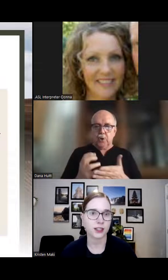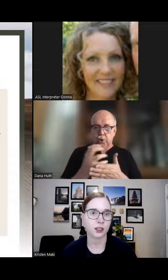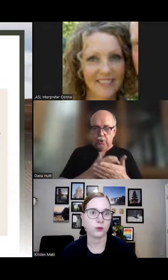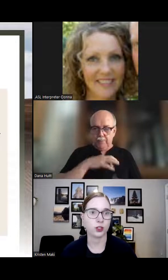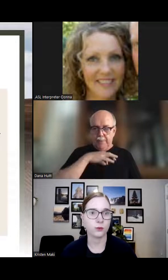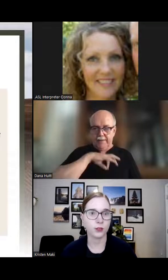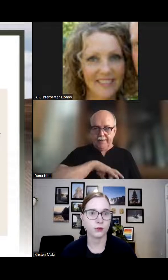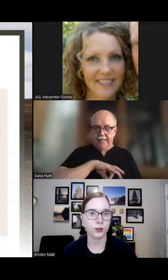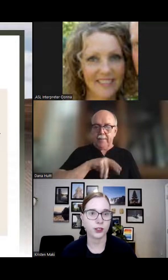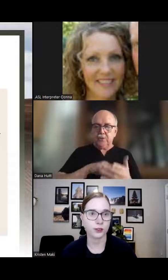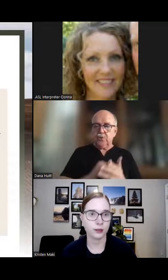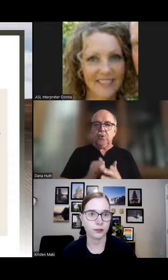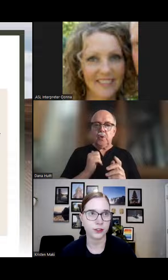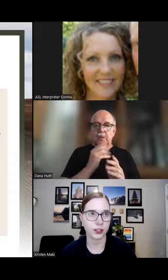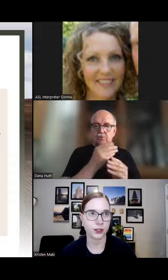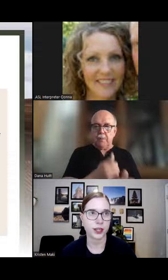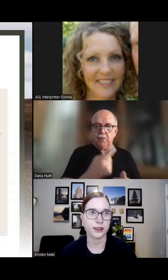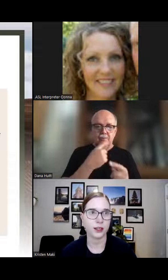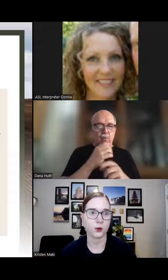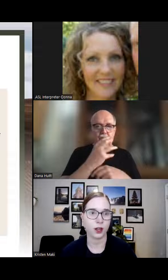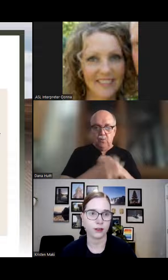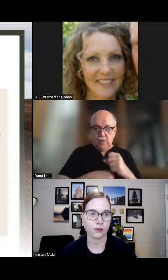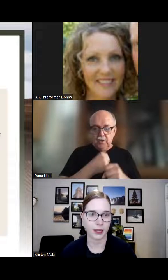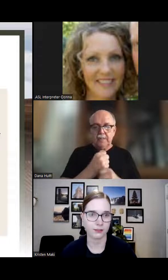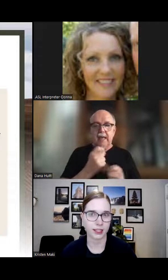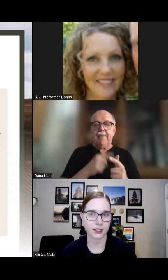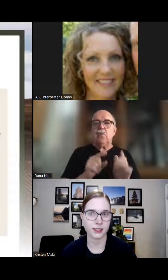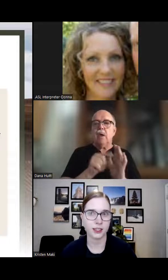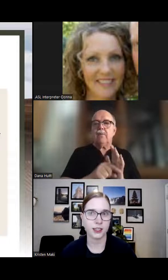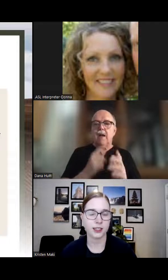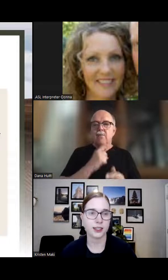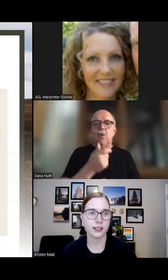costs for everyone who needs care, but hopefully it will be a little bit of breathing room